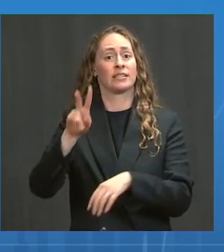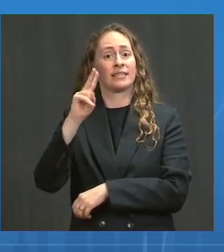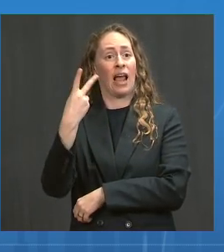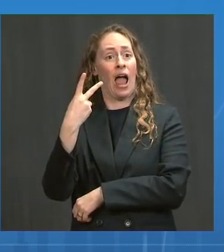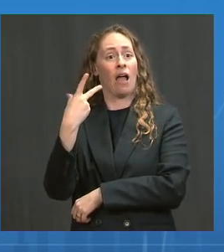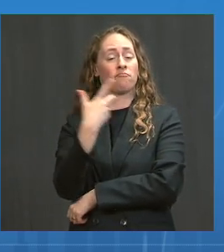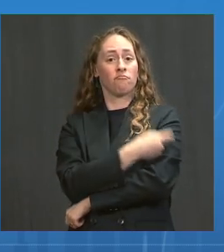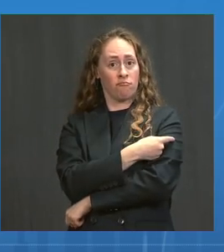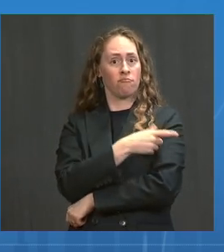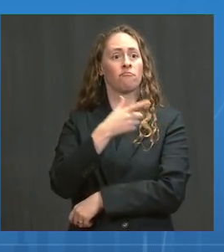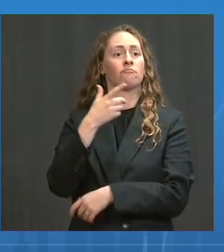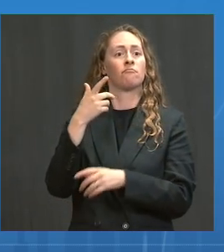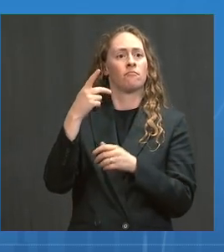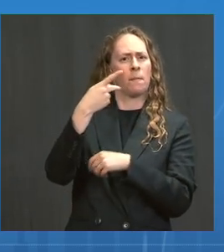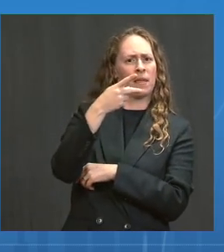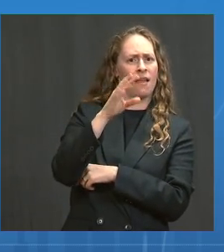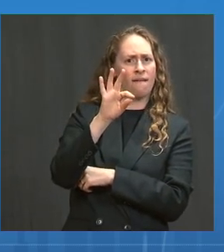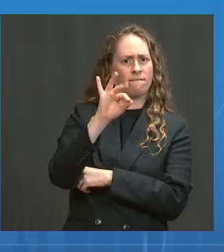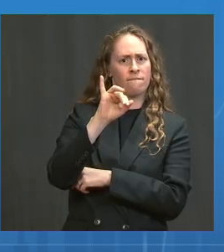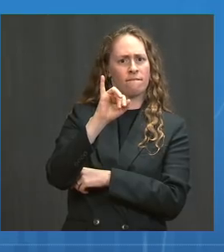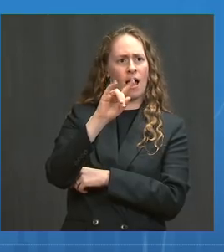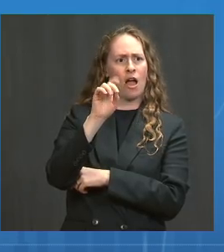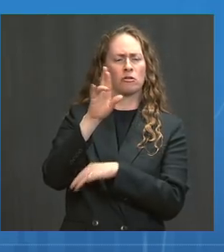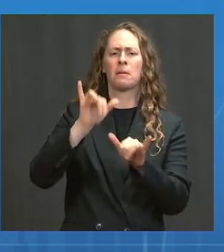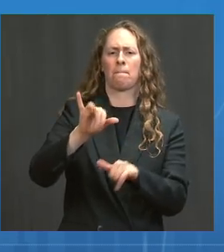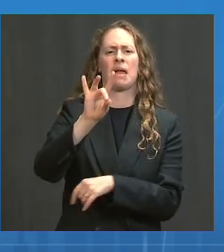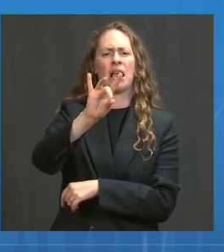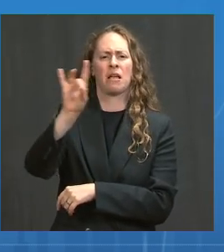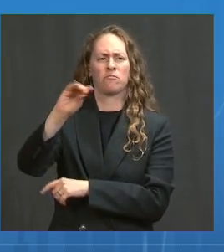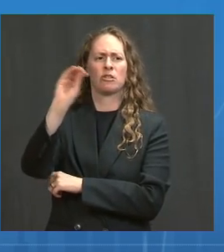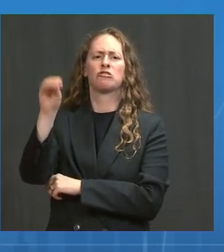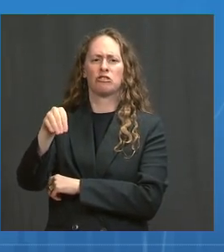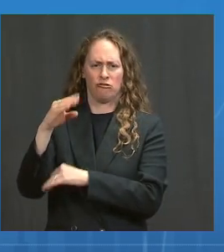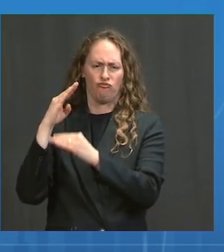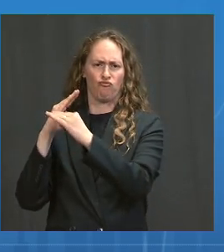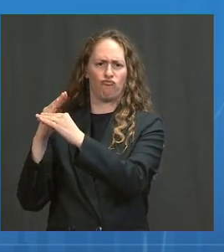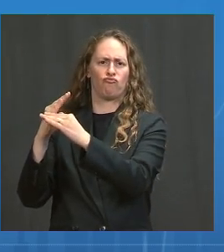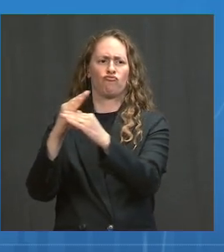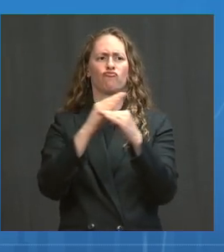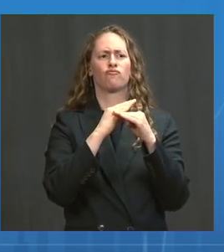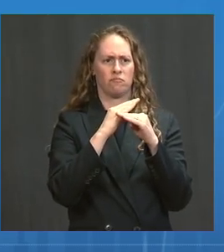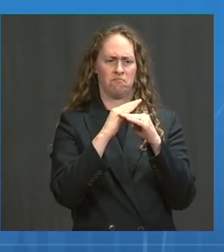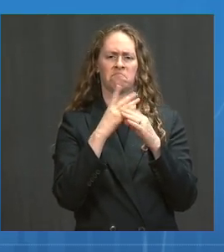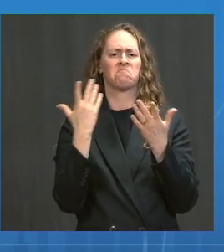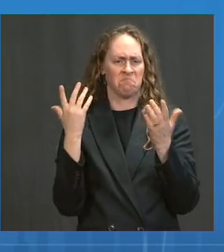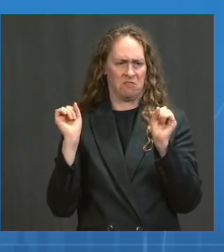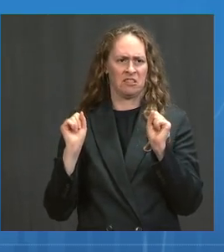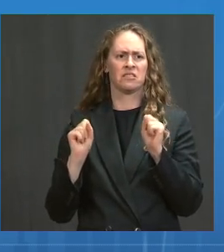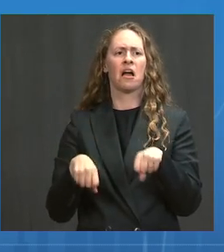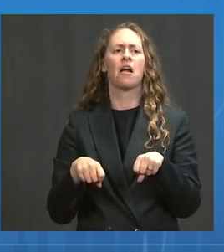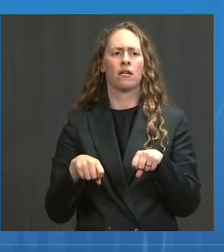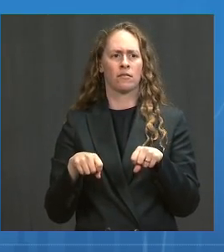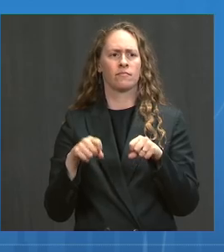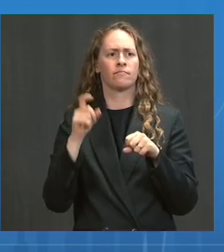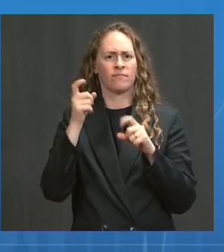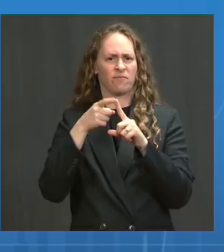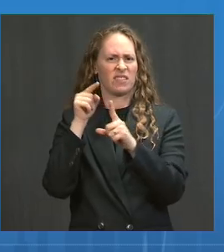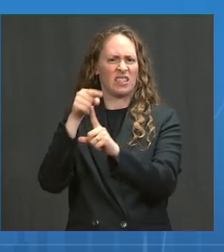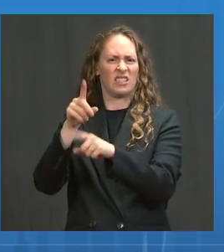again, 88 percent effective against symptomatic disease from the Delta variant. Next slide.